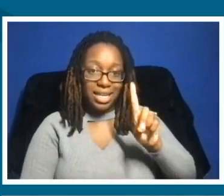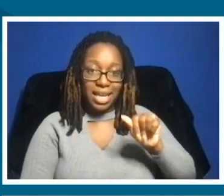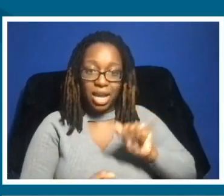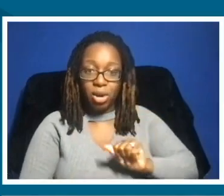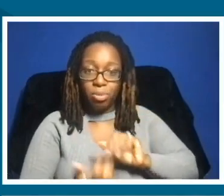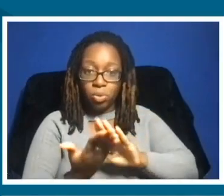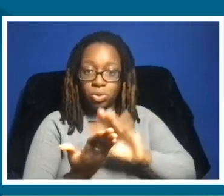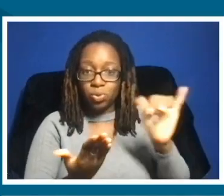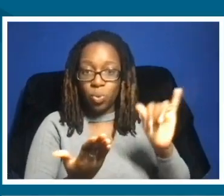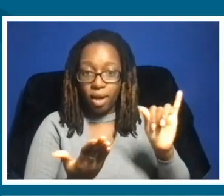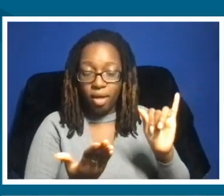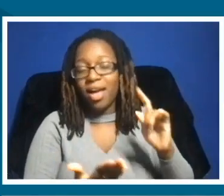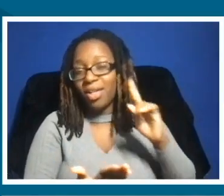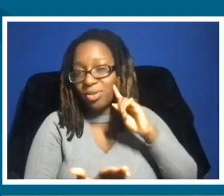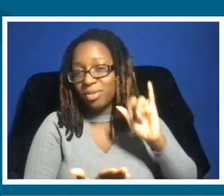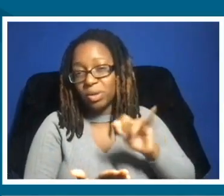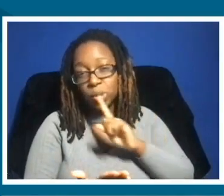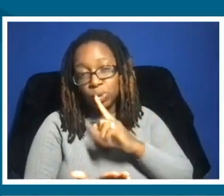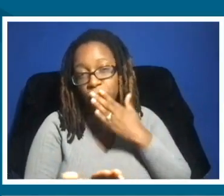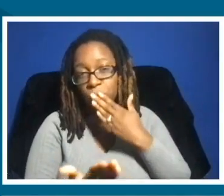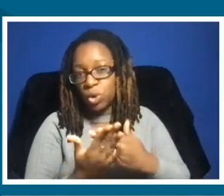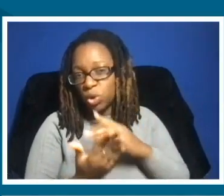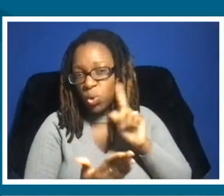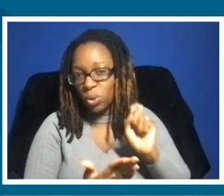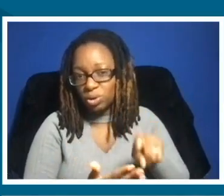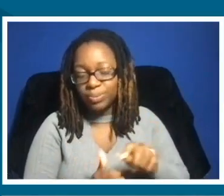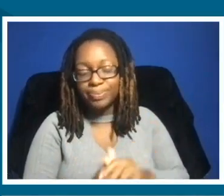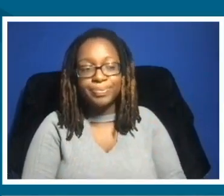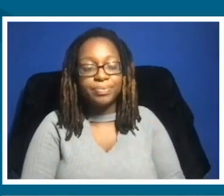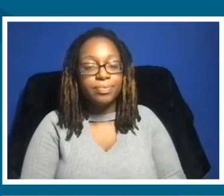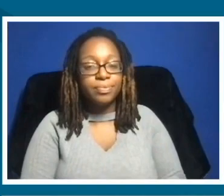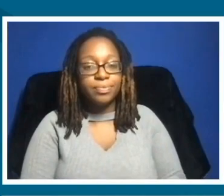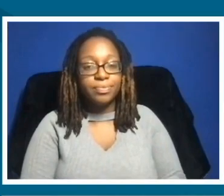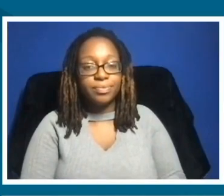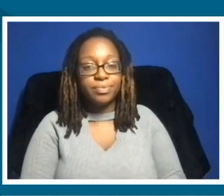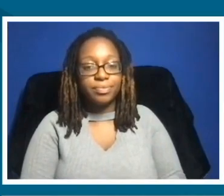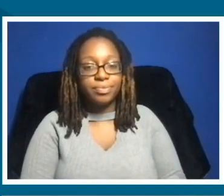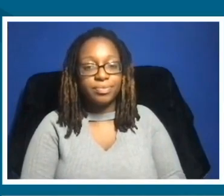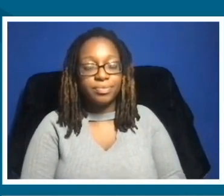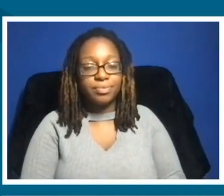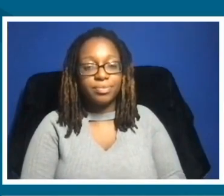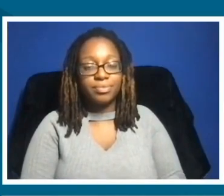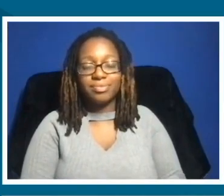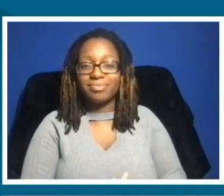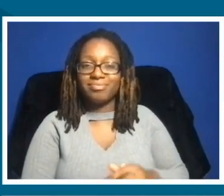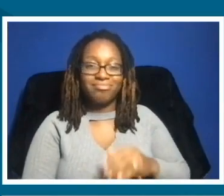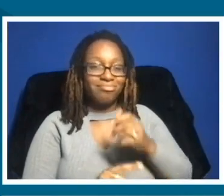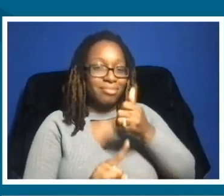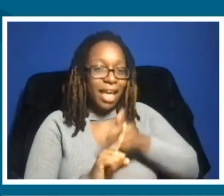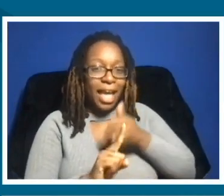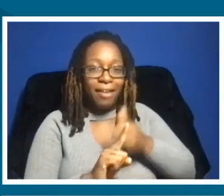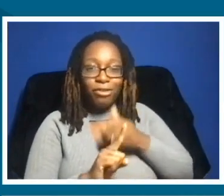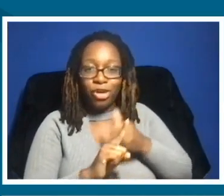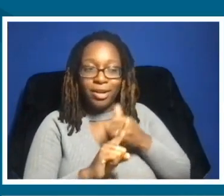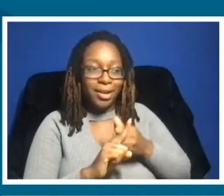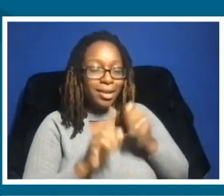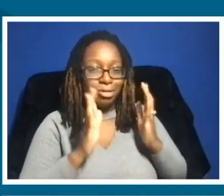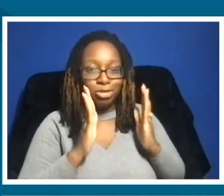was a really good question um you know it's every street corner is